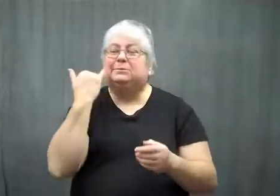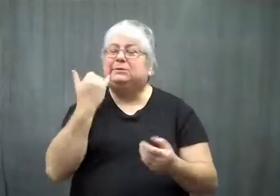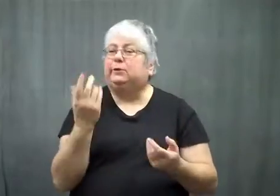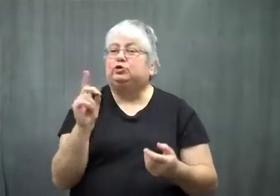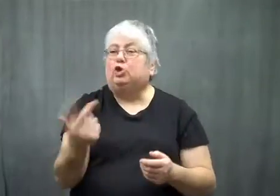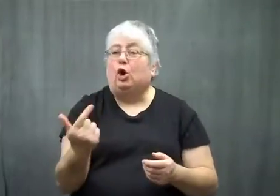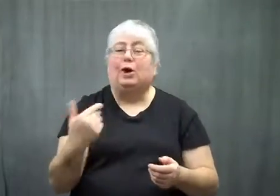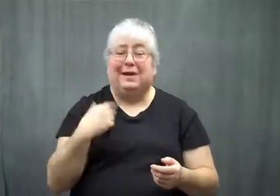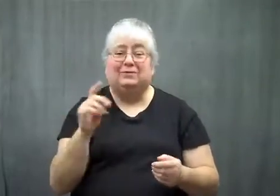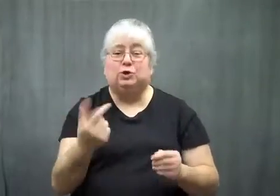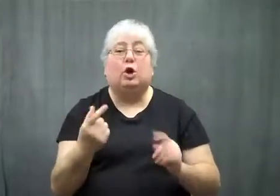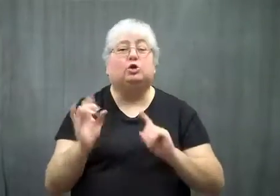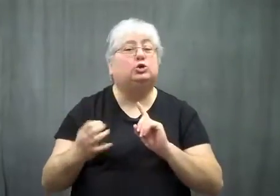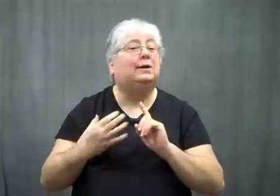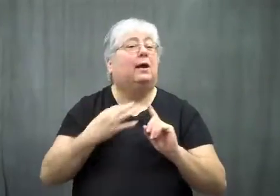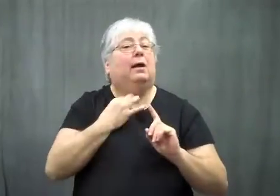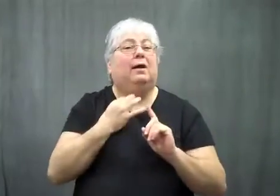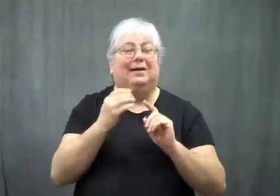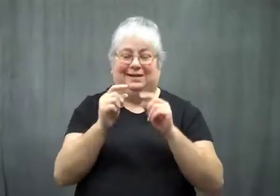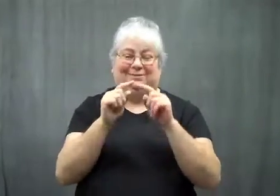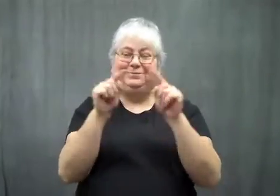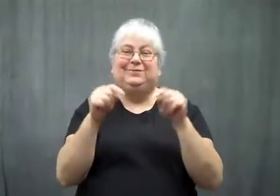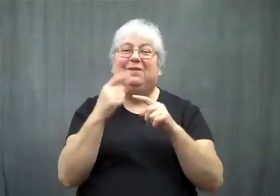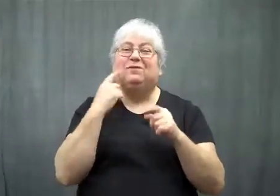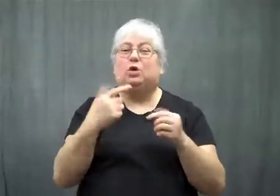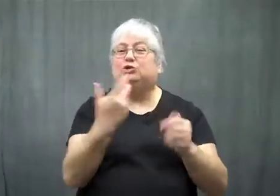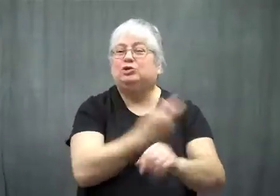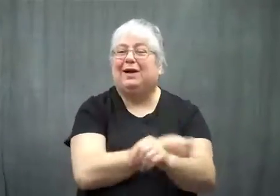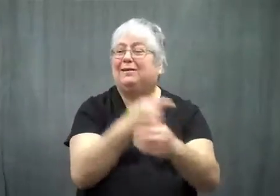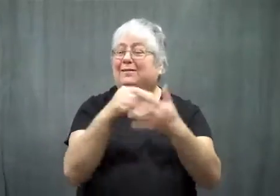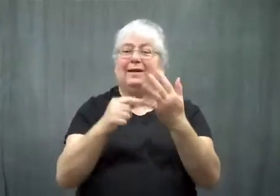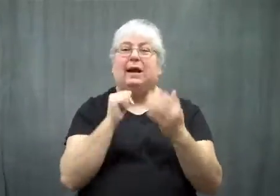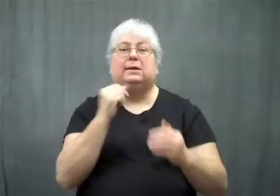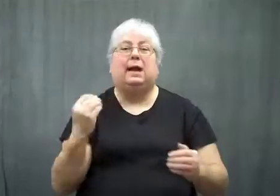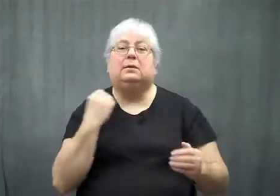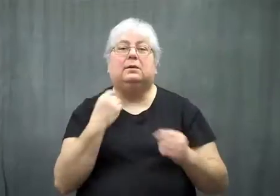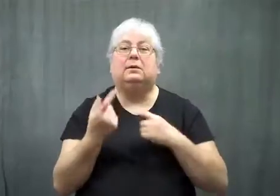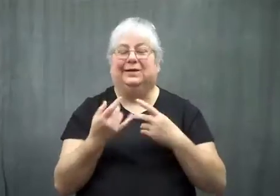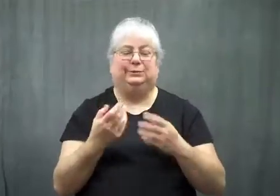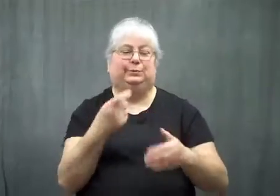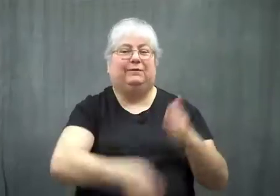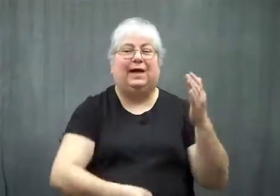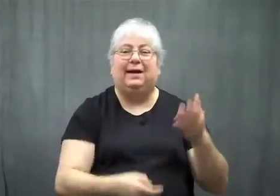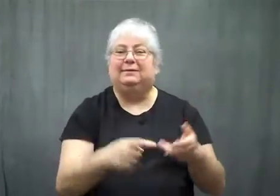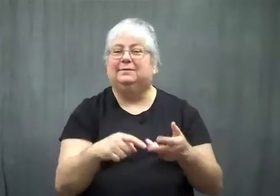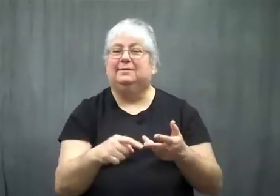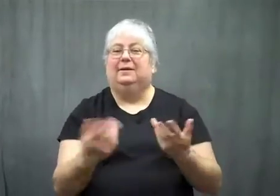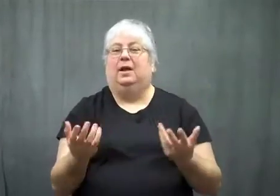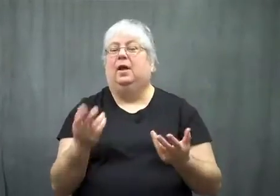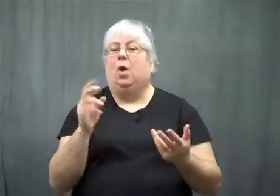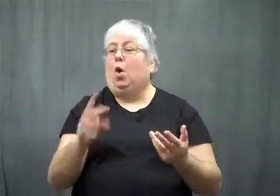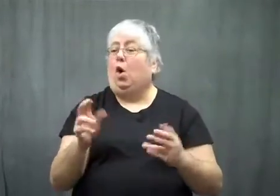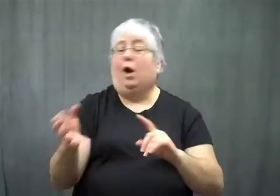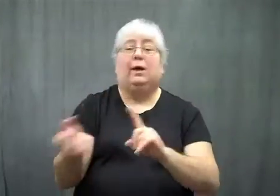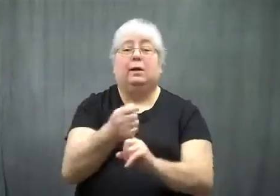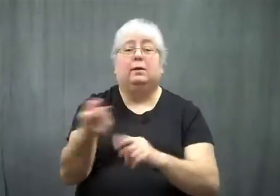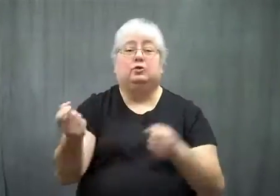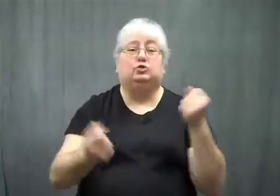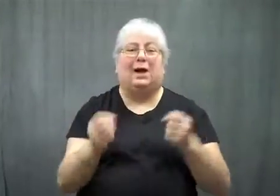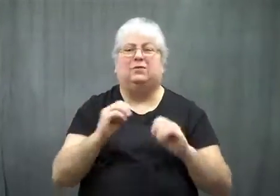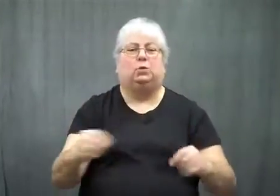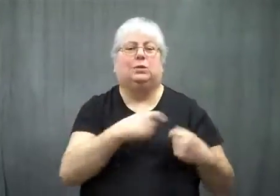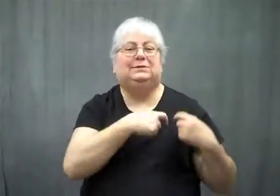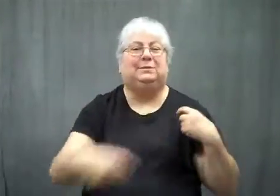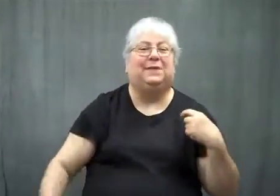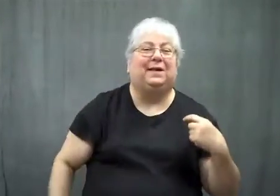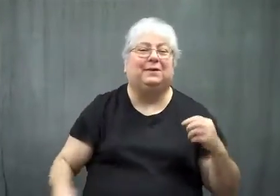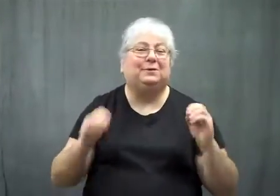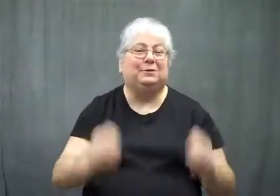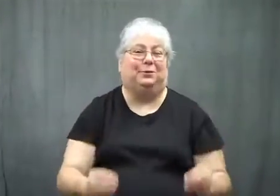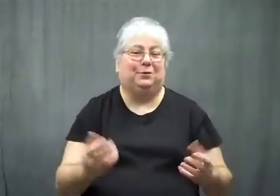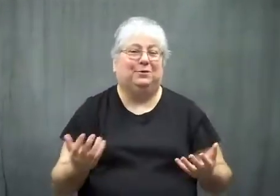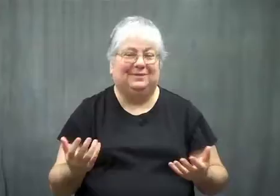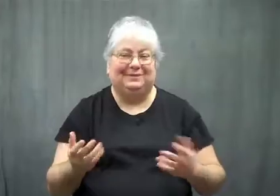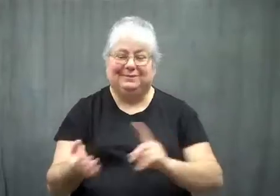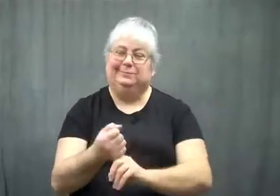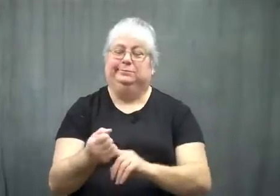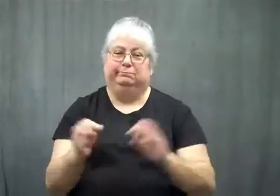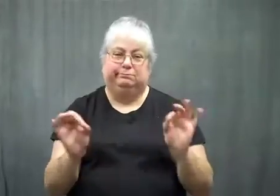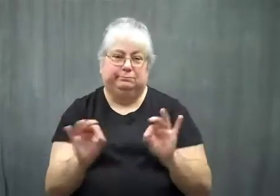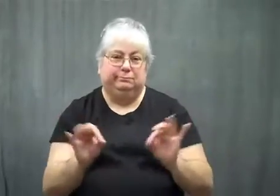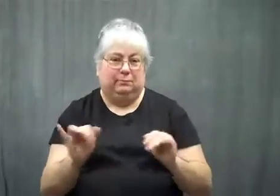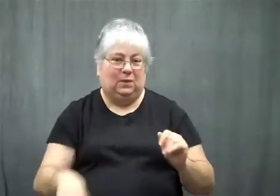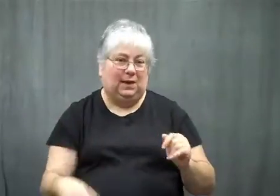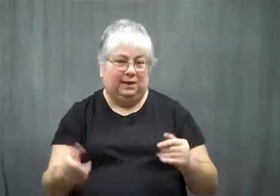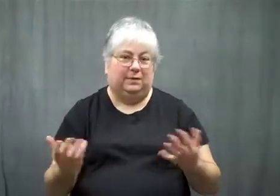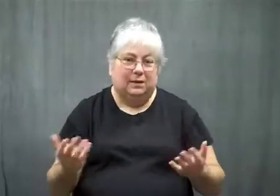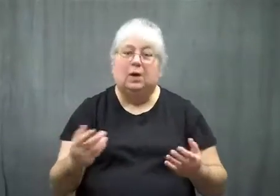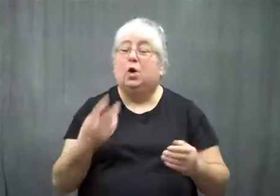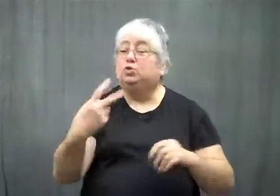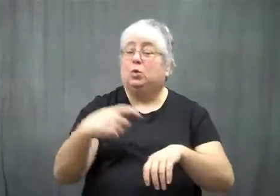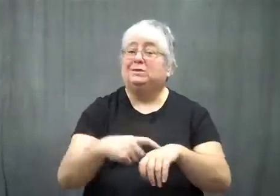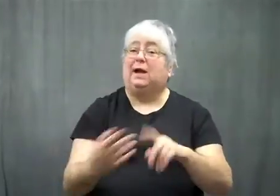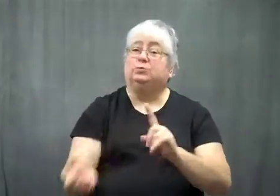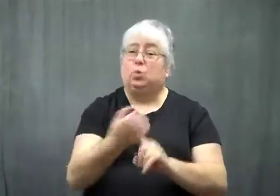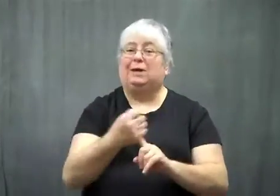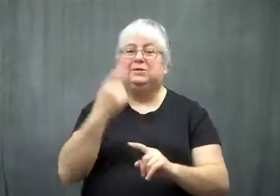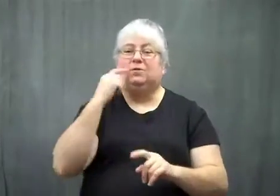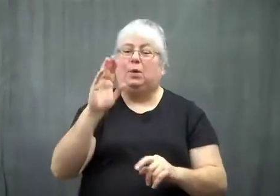He was fined for not putting a tag on his dog. He was caught driving without a seat belt.